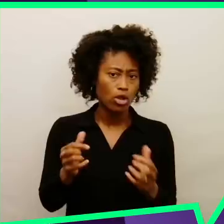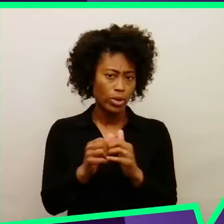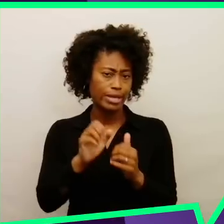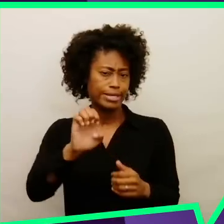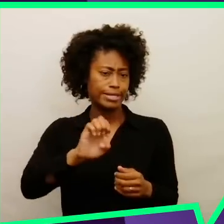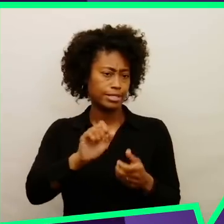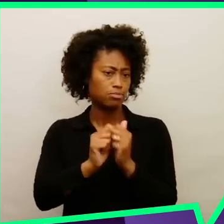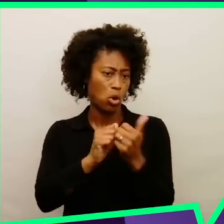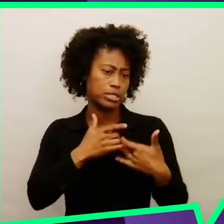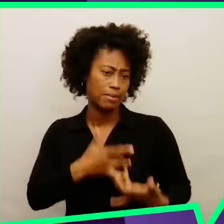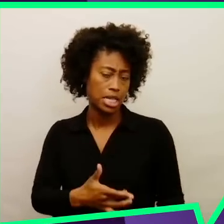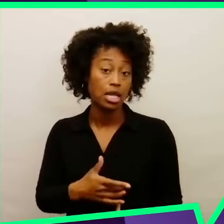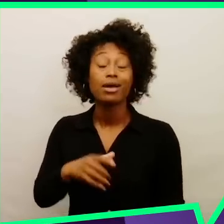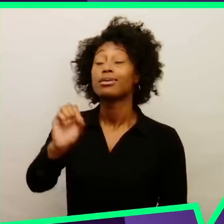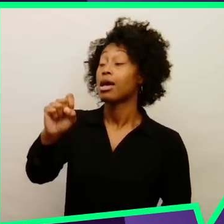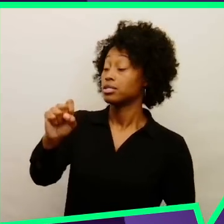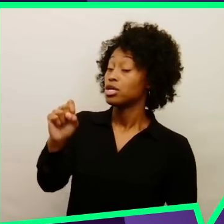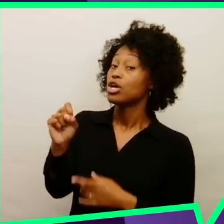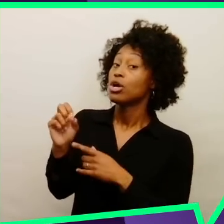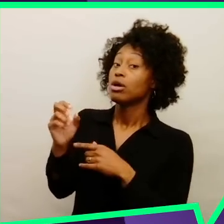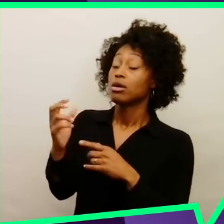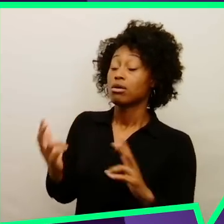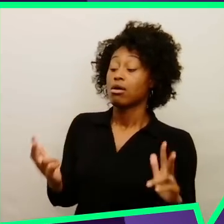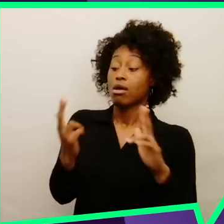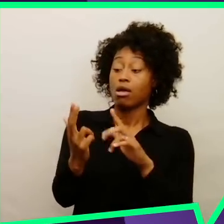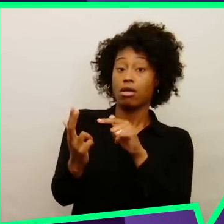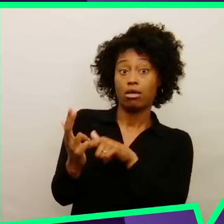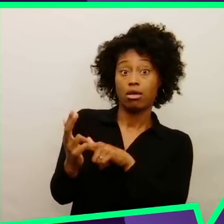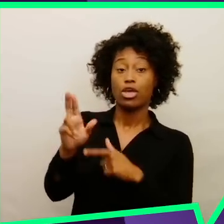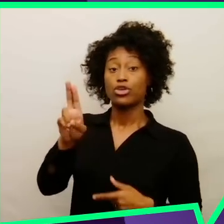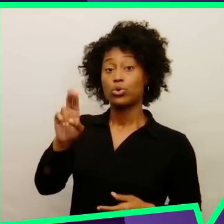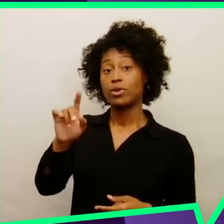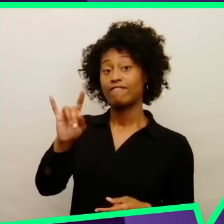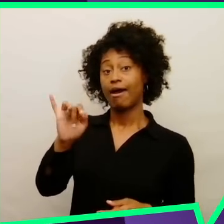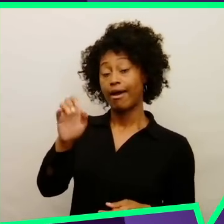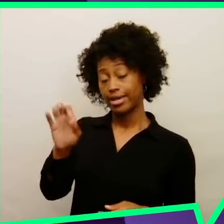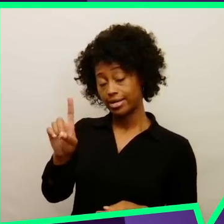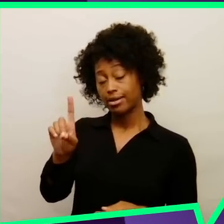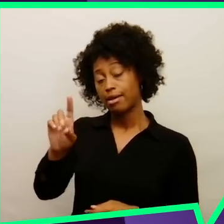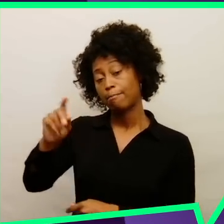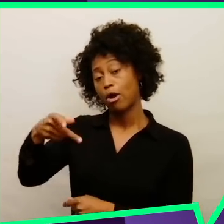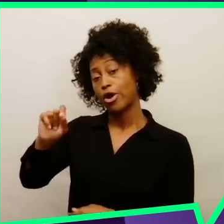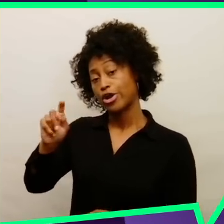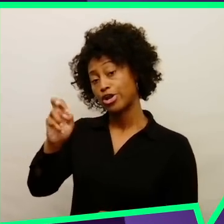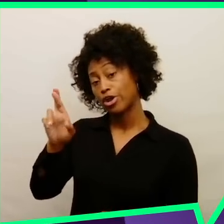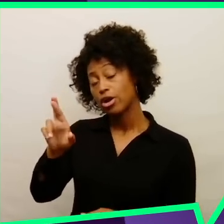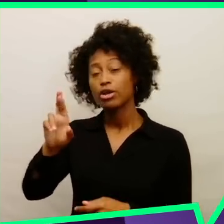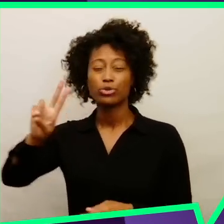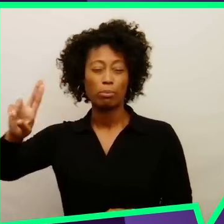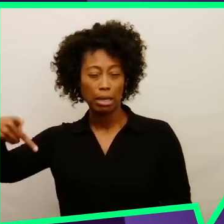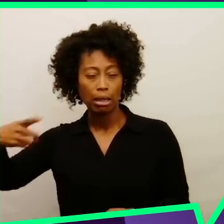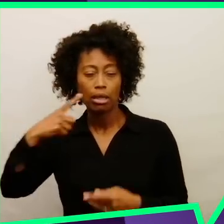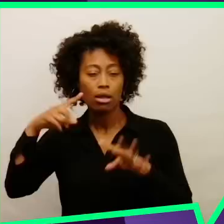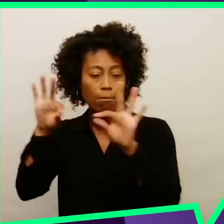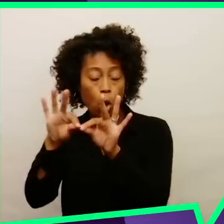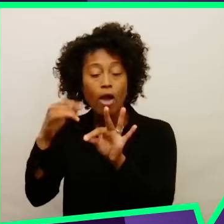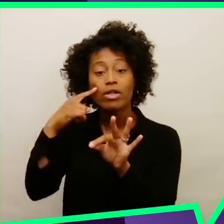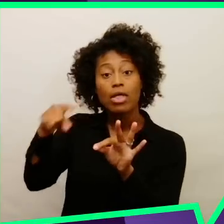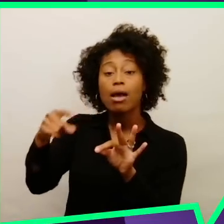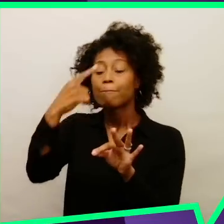The Unified Partners are really big into this event. Because without the Unified Partners, it would just be the athletes playing video games.